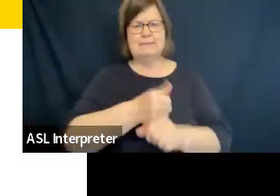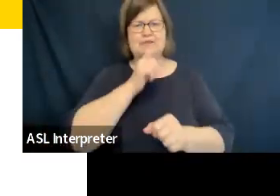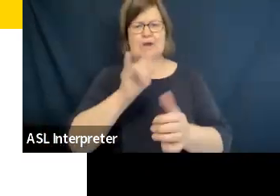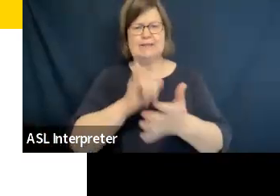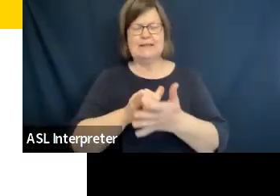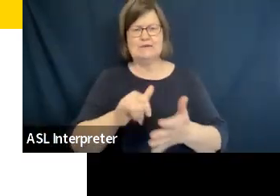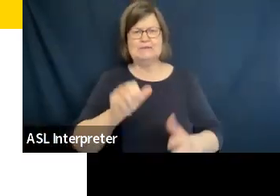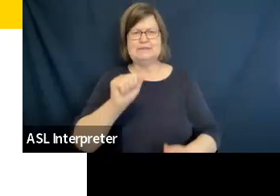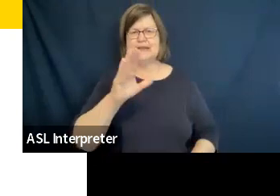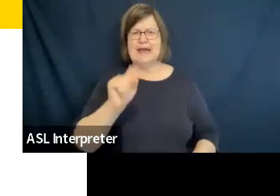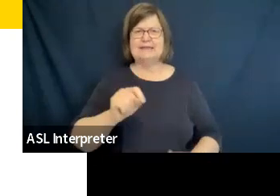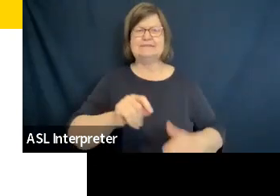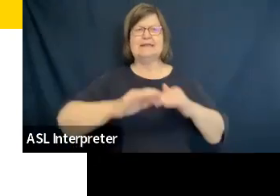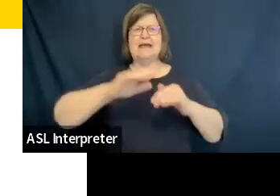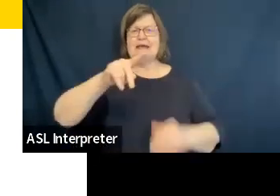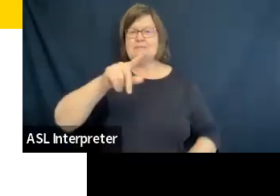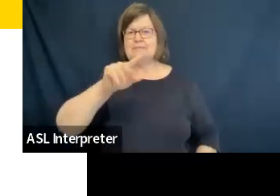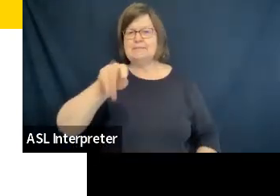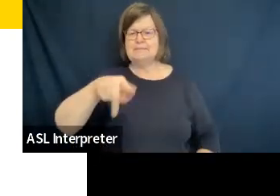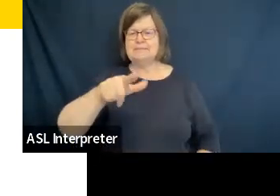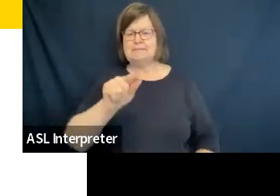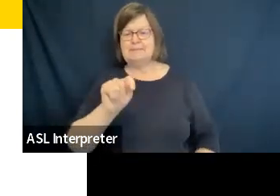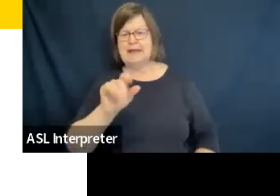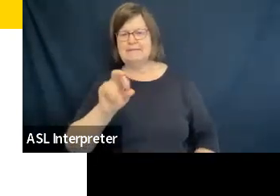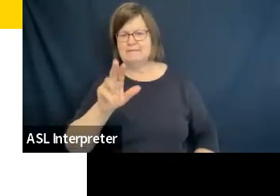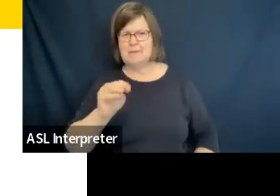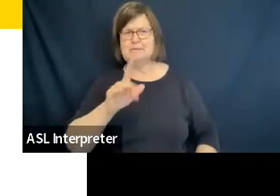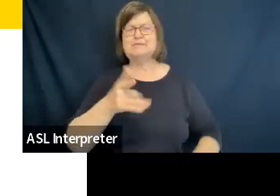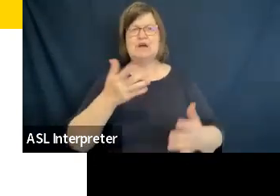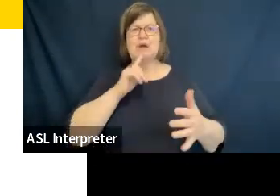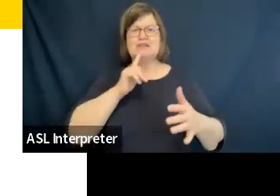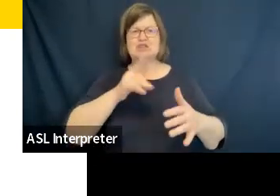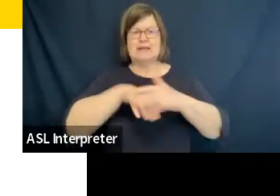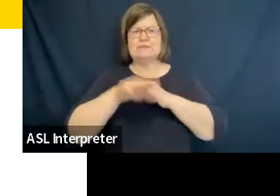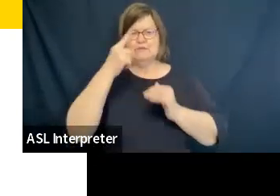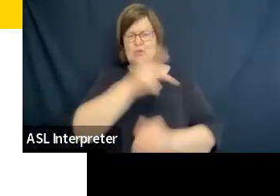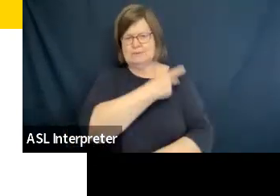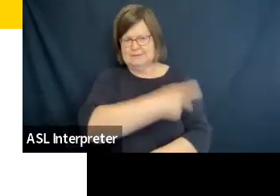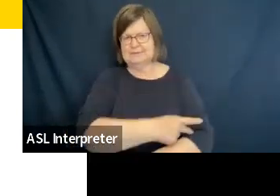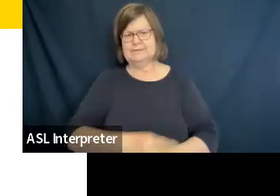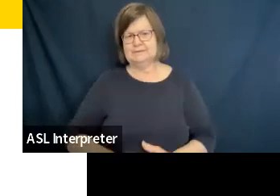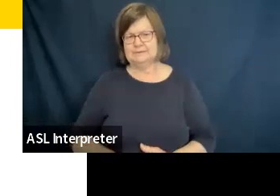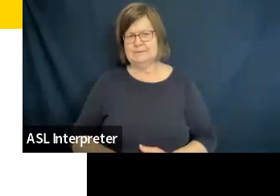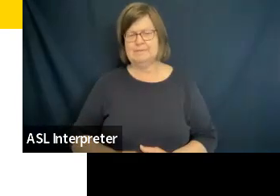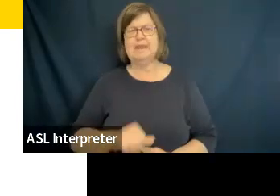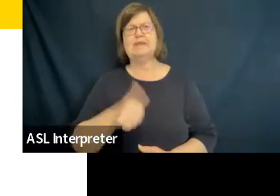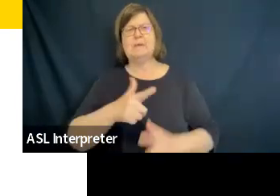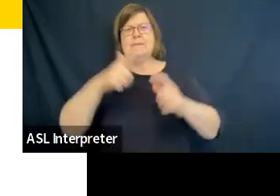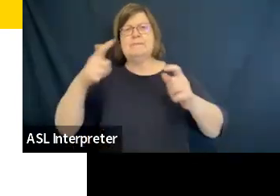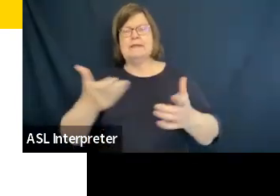platforms and websites are actually accessible to these patients. Another big thing is, you know,